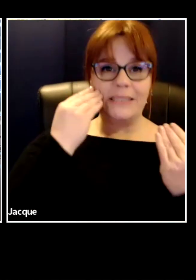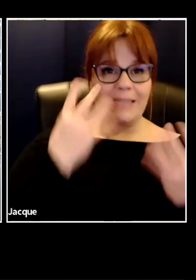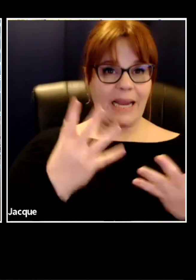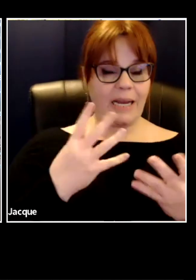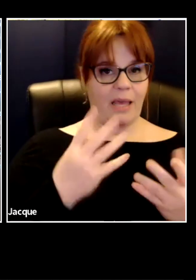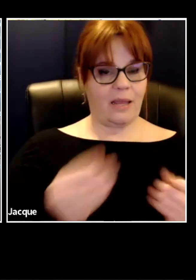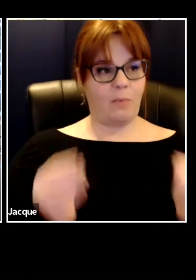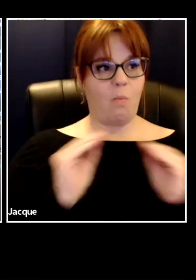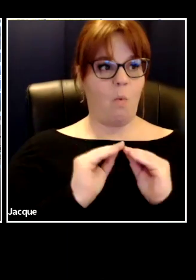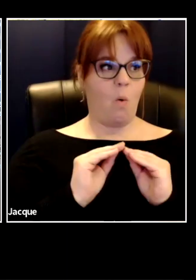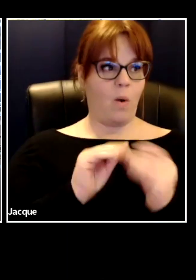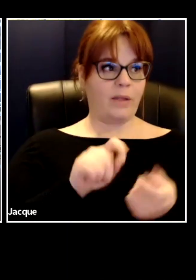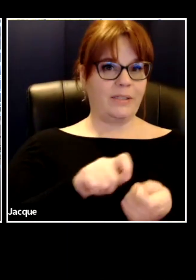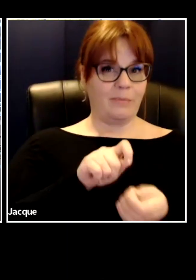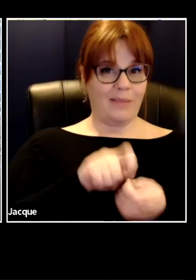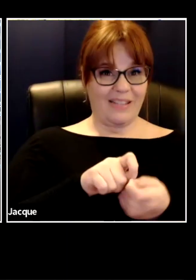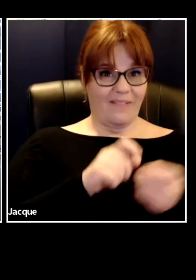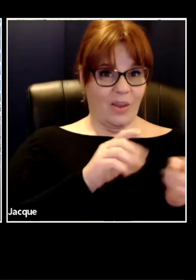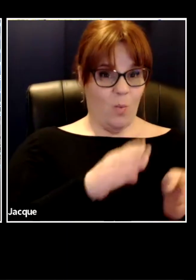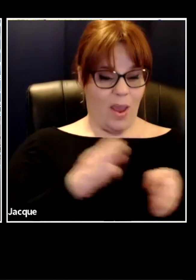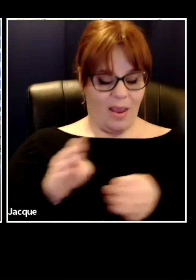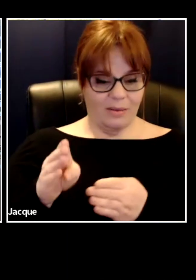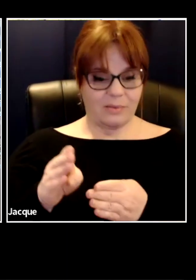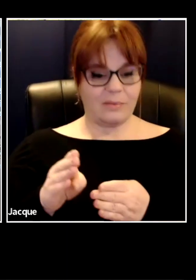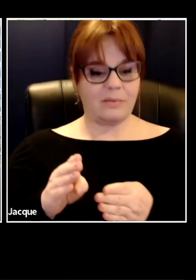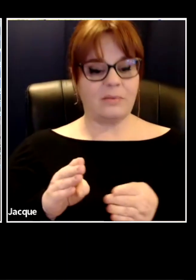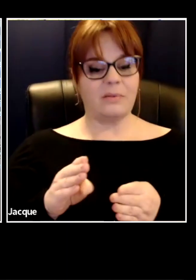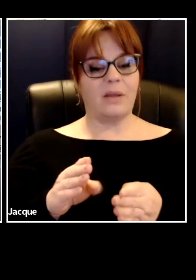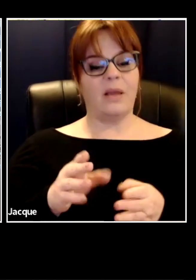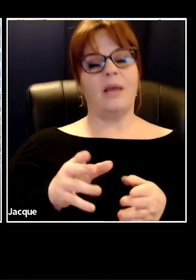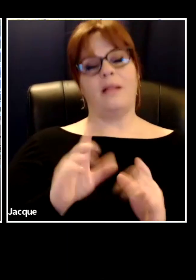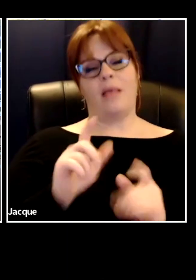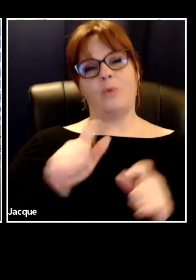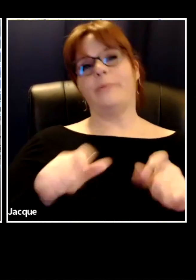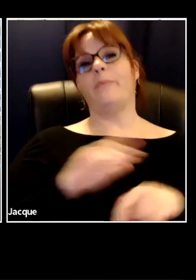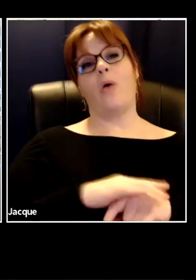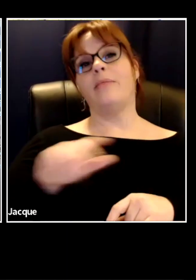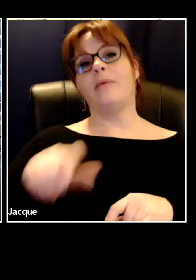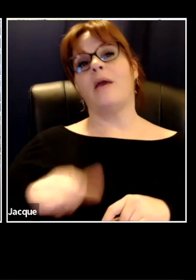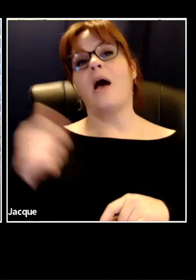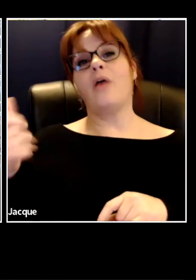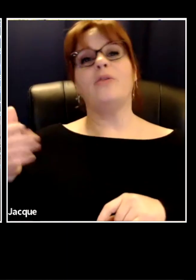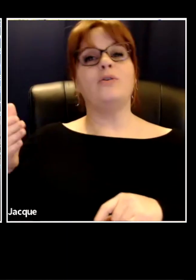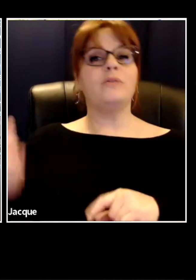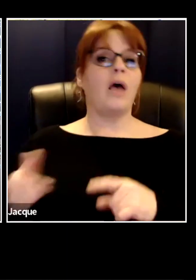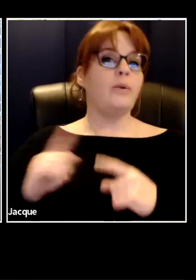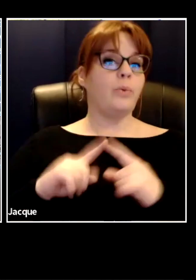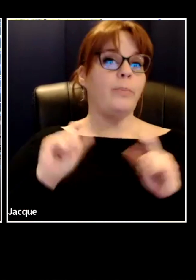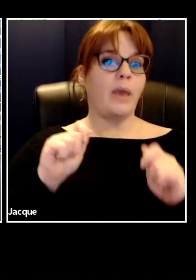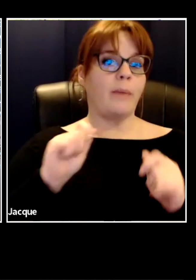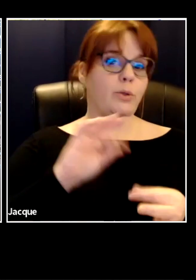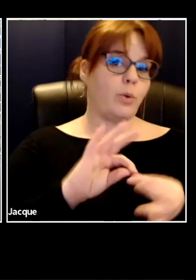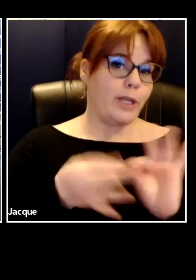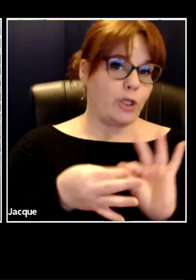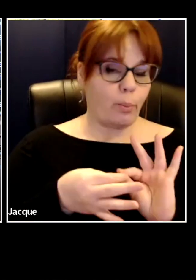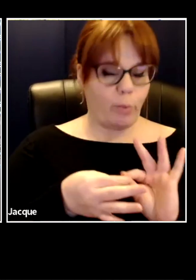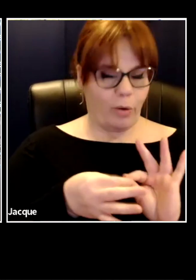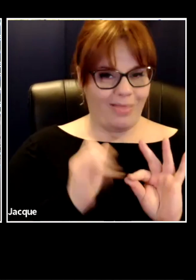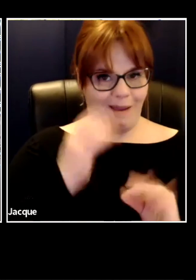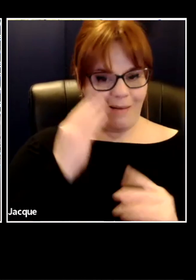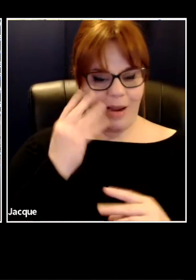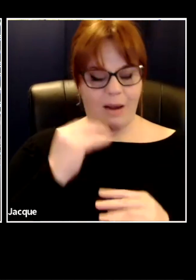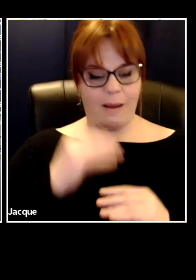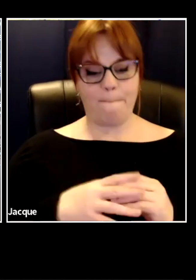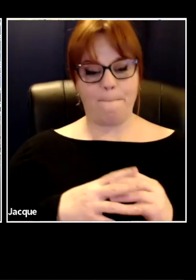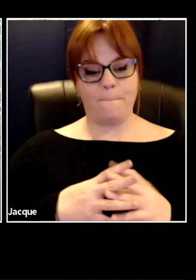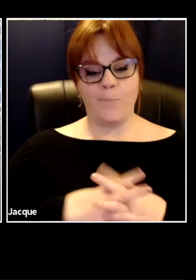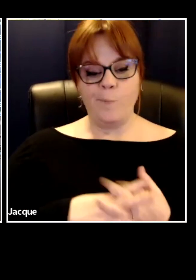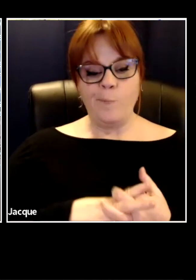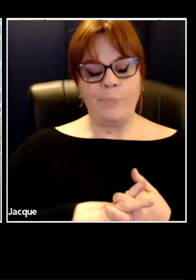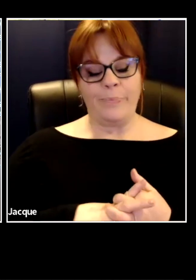more specific ways, it allows people on the other side to interpret that data in these um so so the